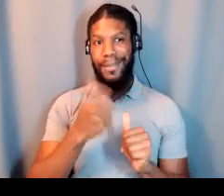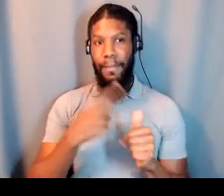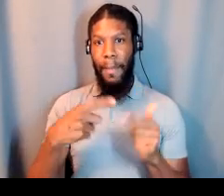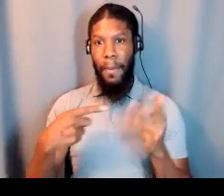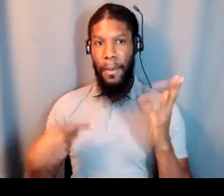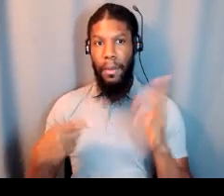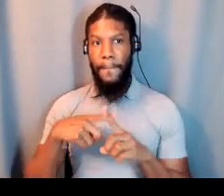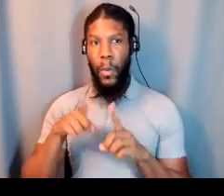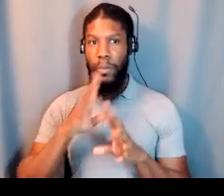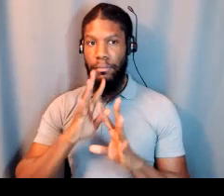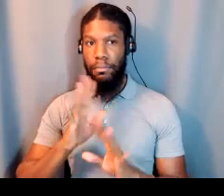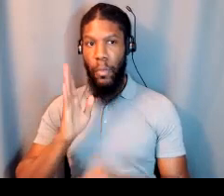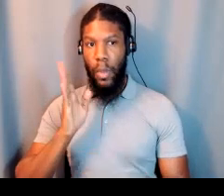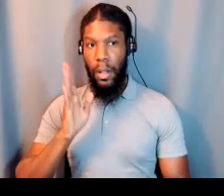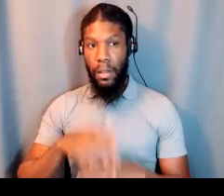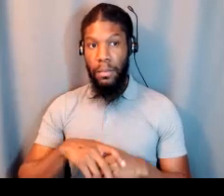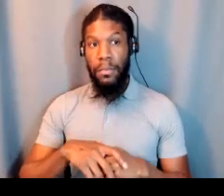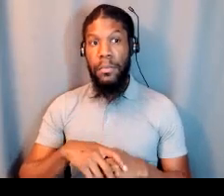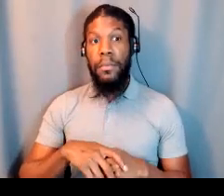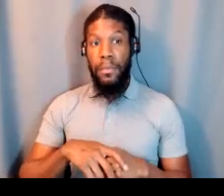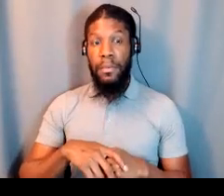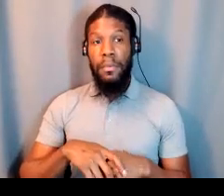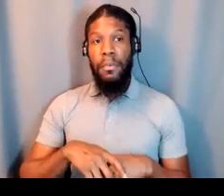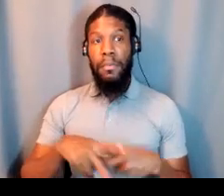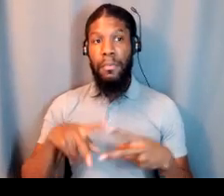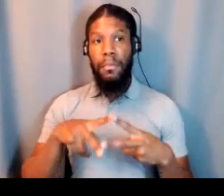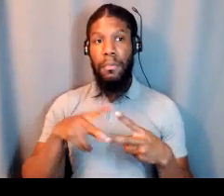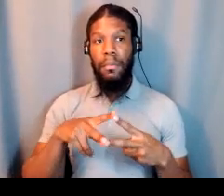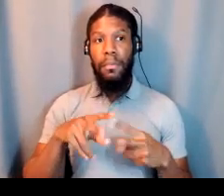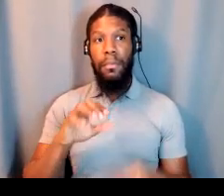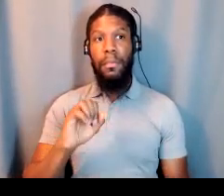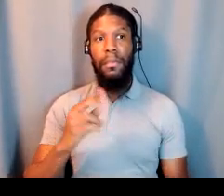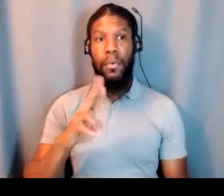While Suhr-Sytsma and Brown present two lists in their work, one for how language can perpetuate oppression and one for how oppression